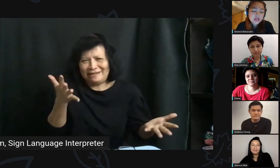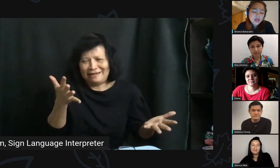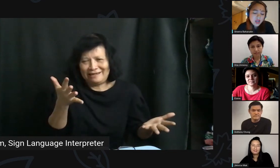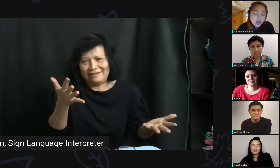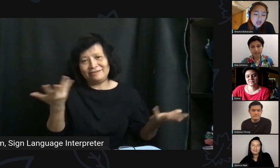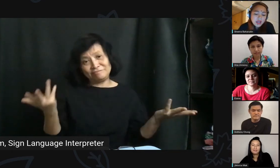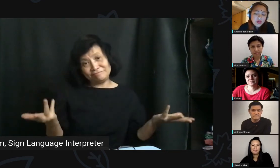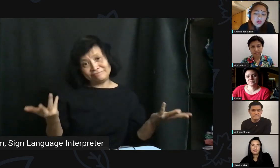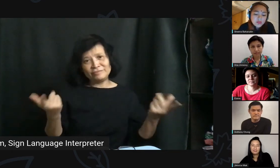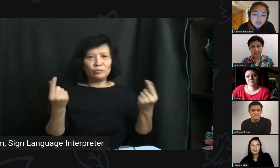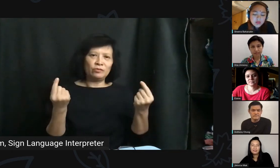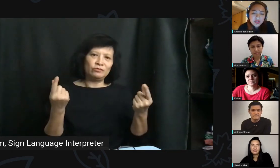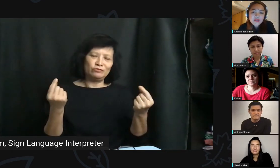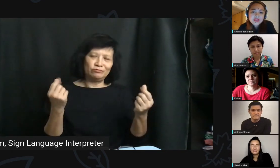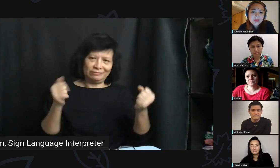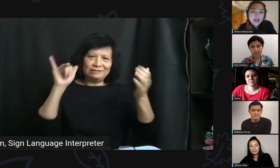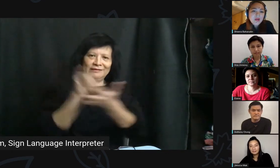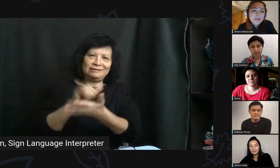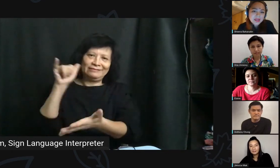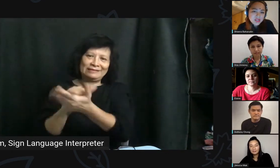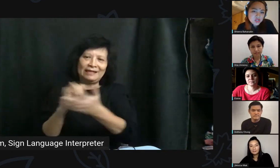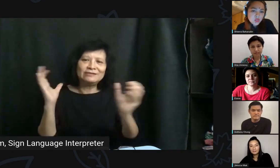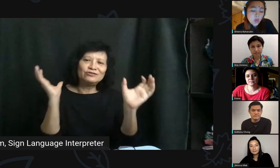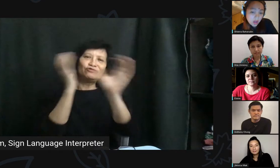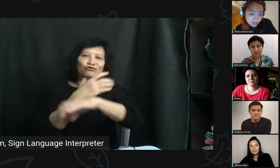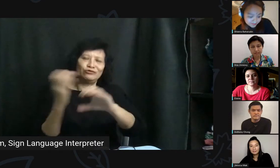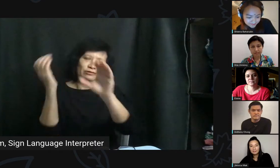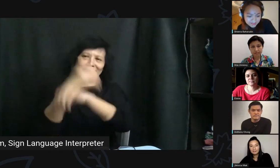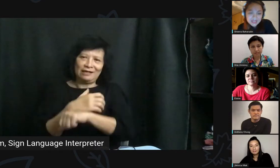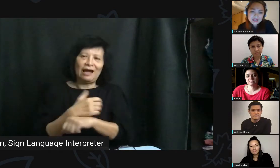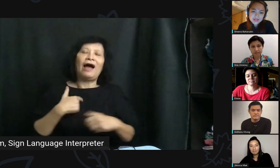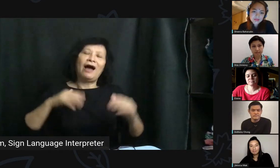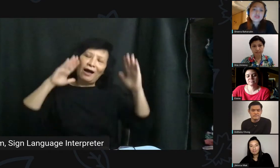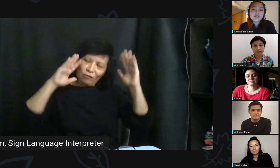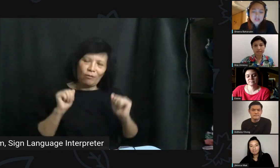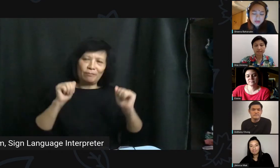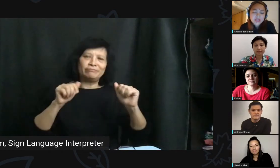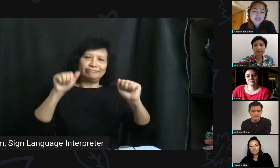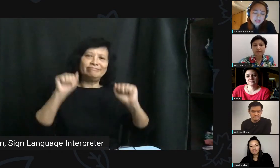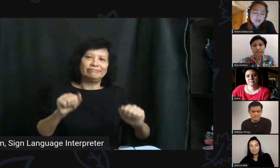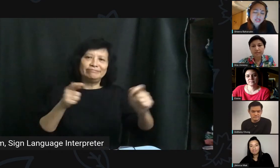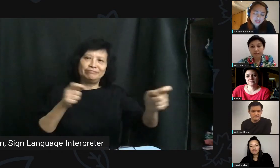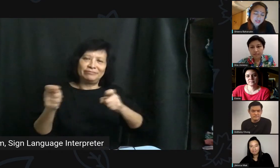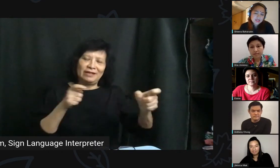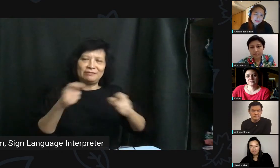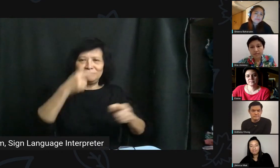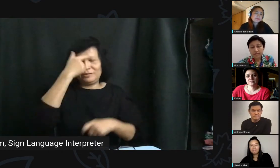that I hope that we have somehow managed well in the considering the circumstances.